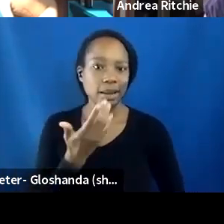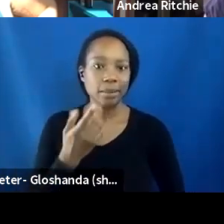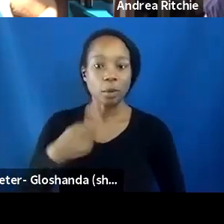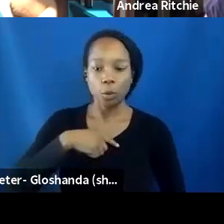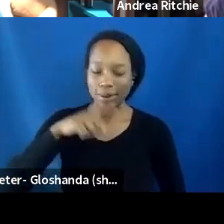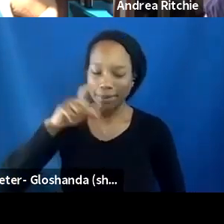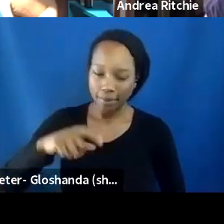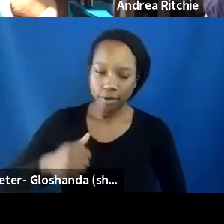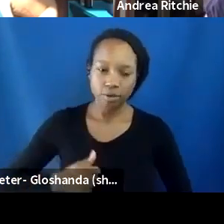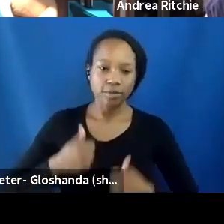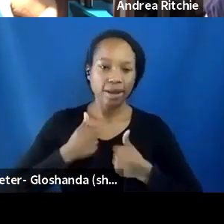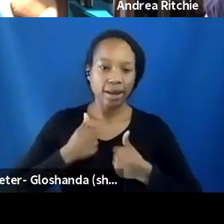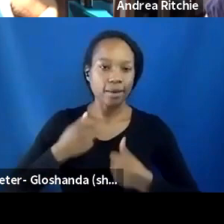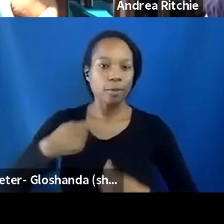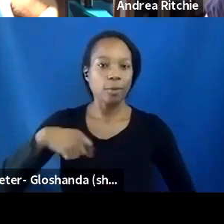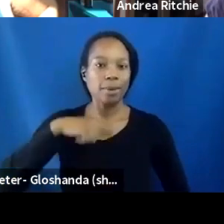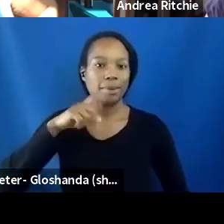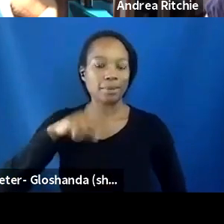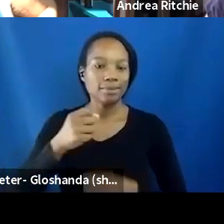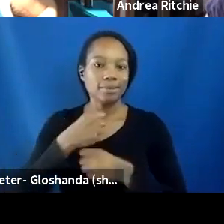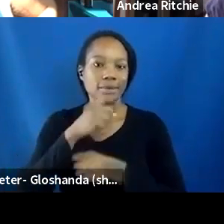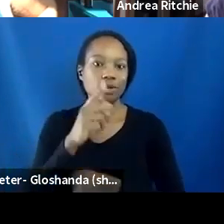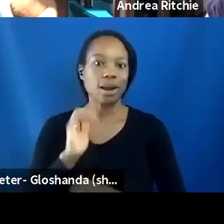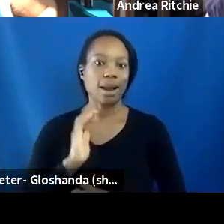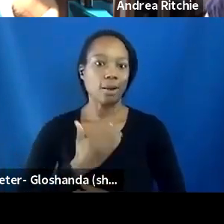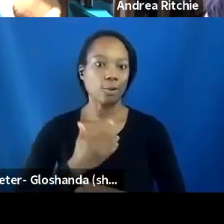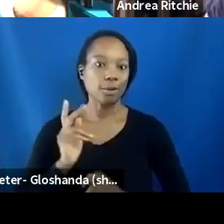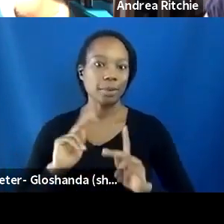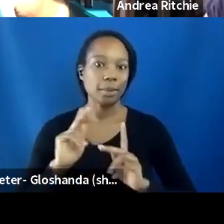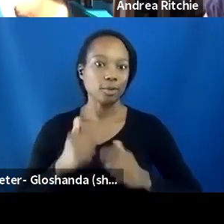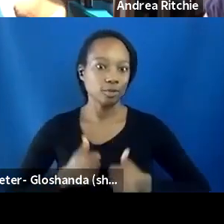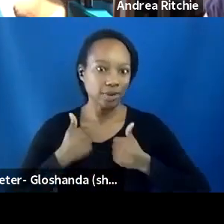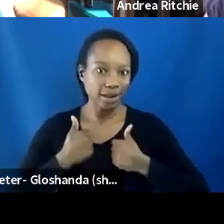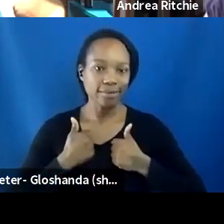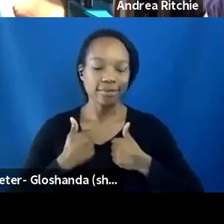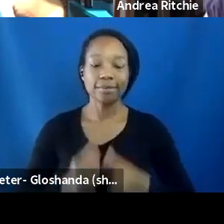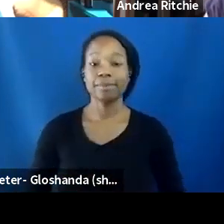And so, I know there are probably 500 reasons